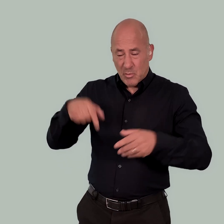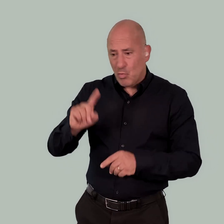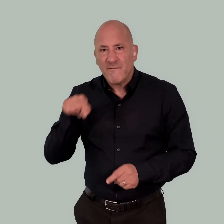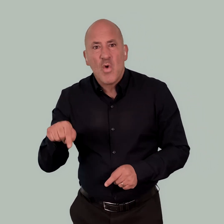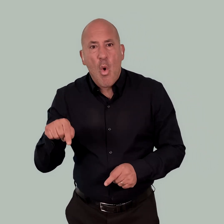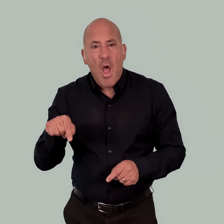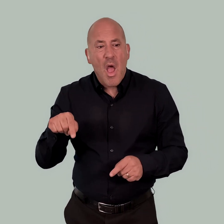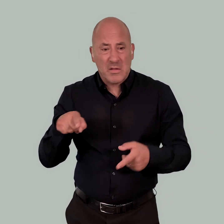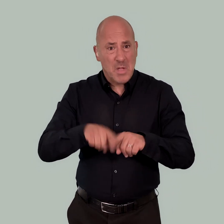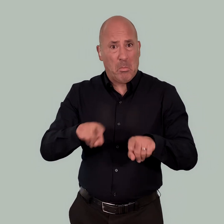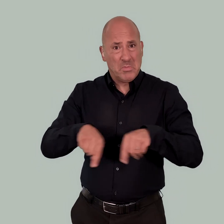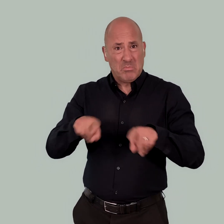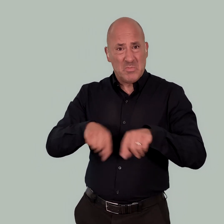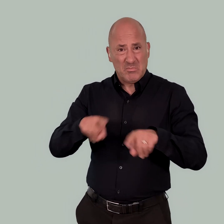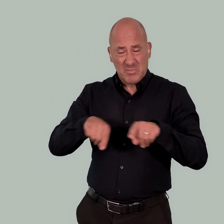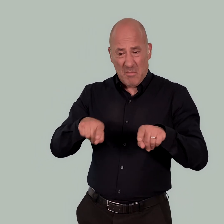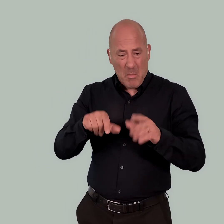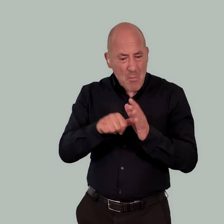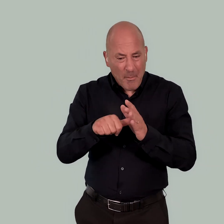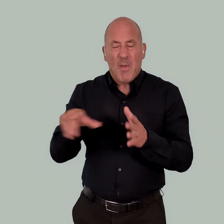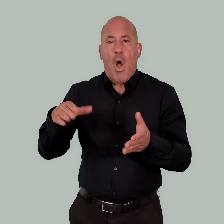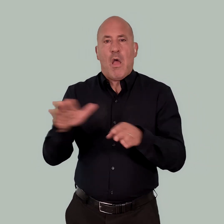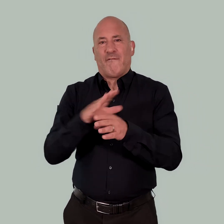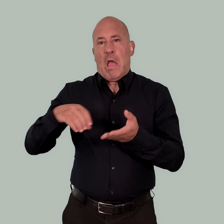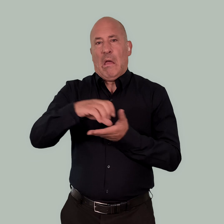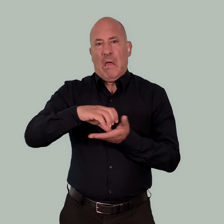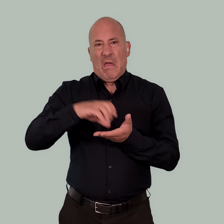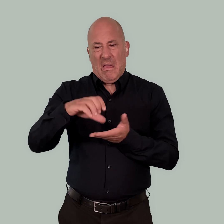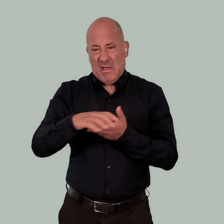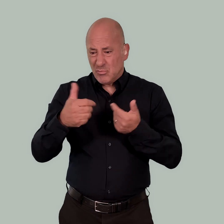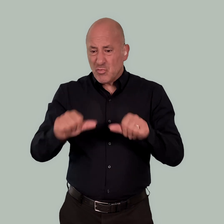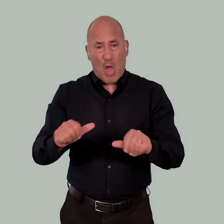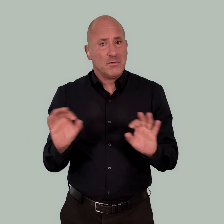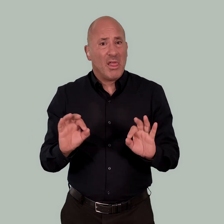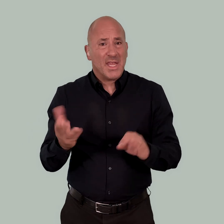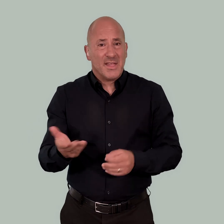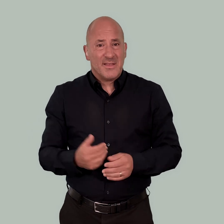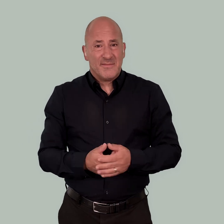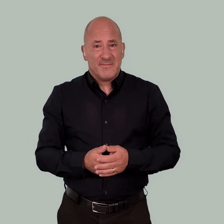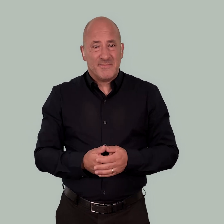Its purpose is not changing. It pays for the problem. It does not solve it.